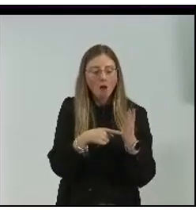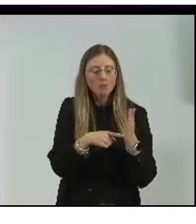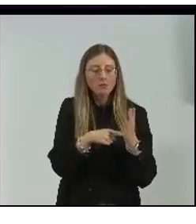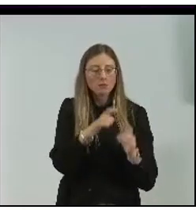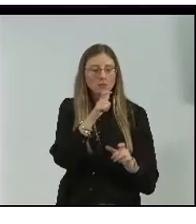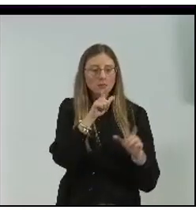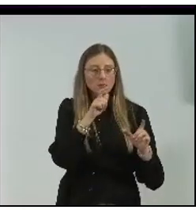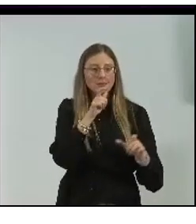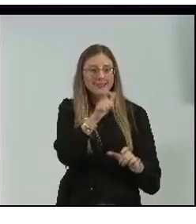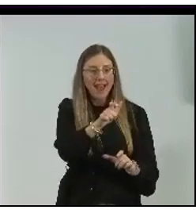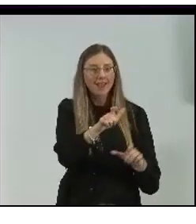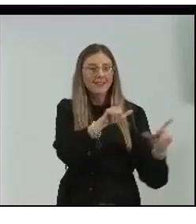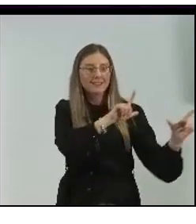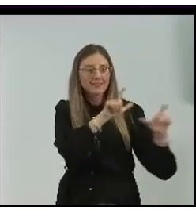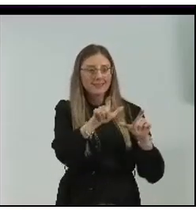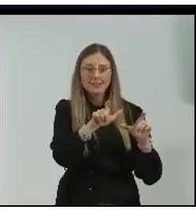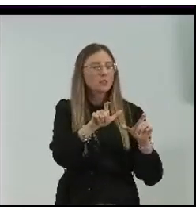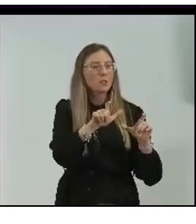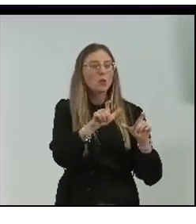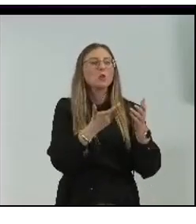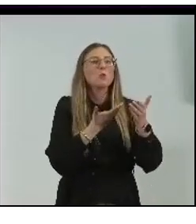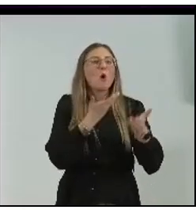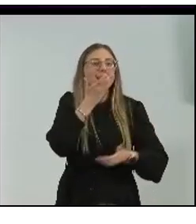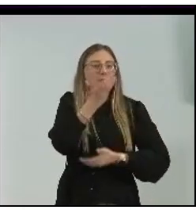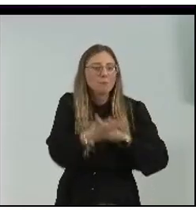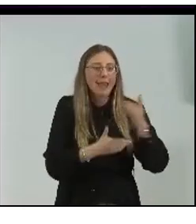you're conveying what the image is intended to convey.